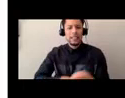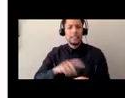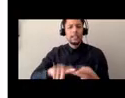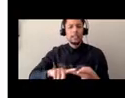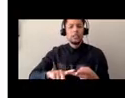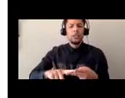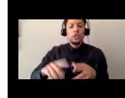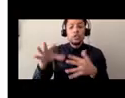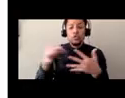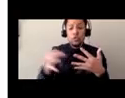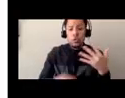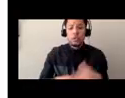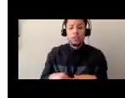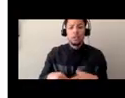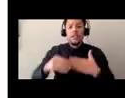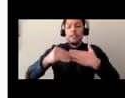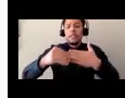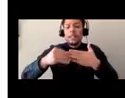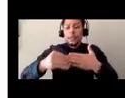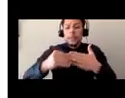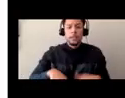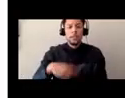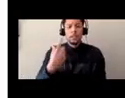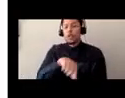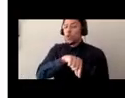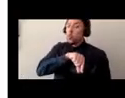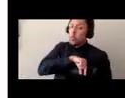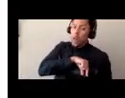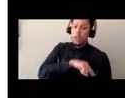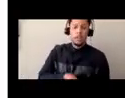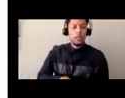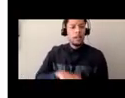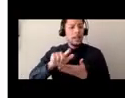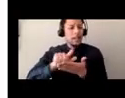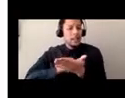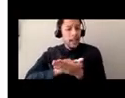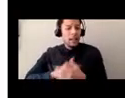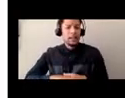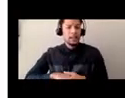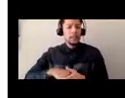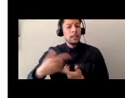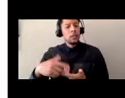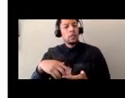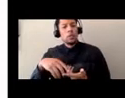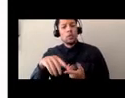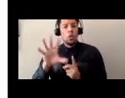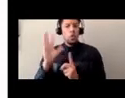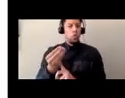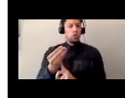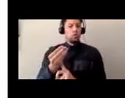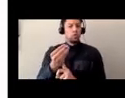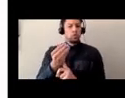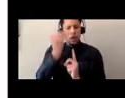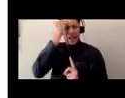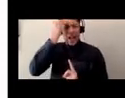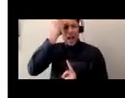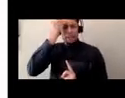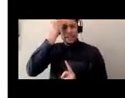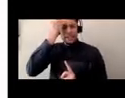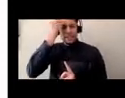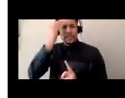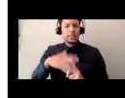responsiveness, accessibility, affordability, inclusivity, and independence.